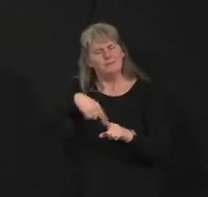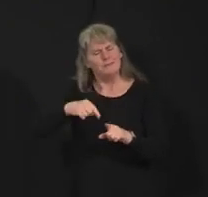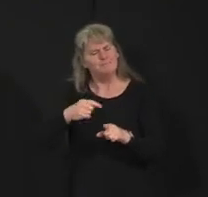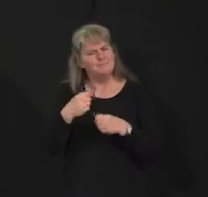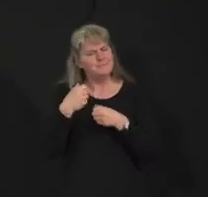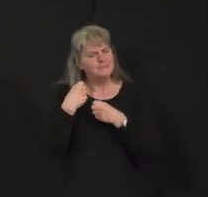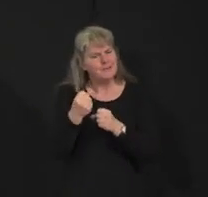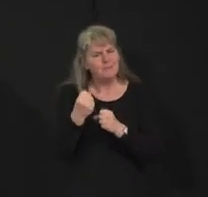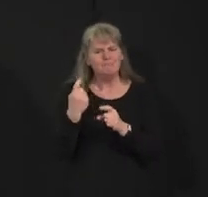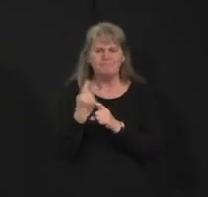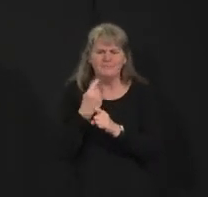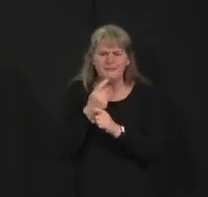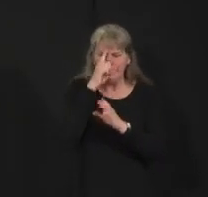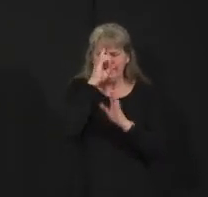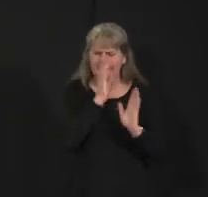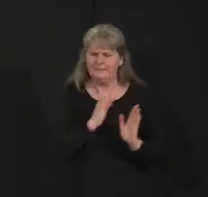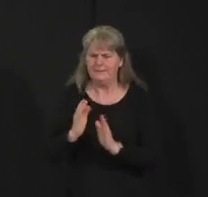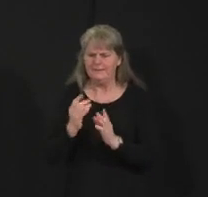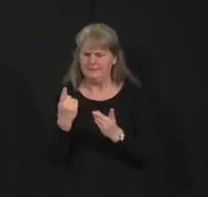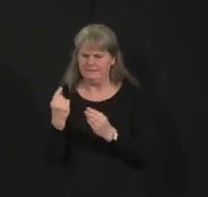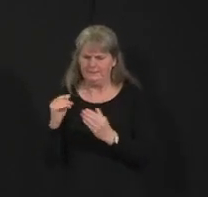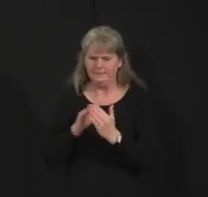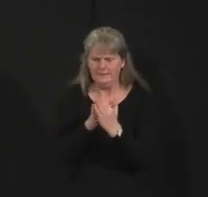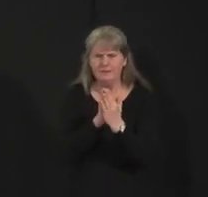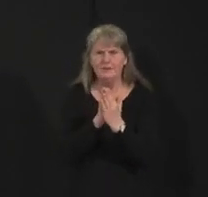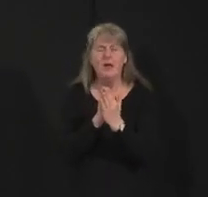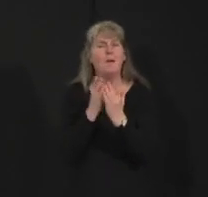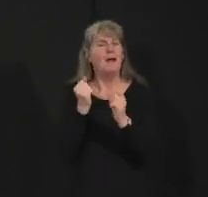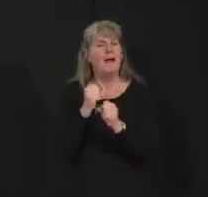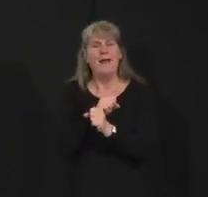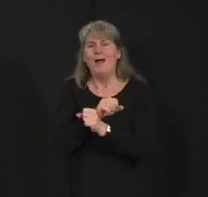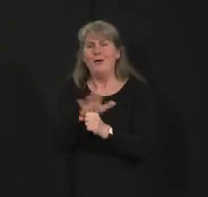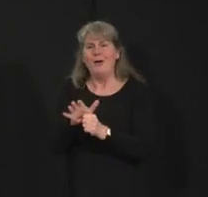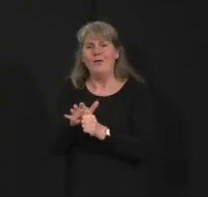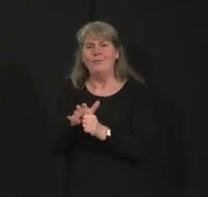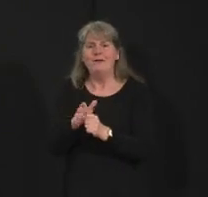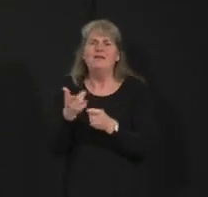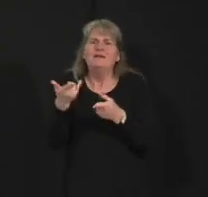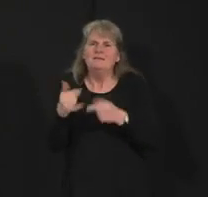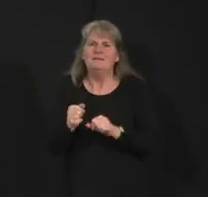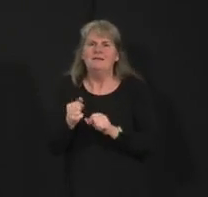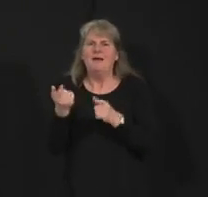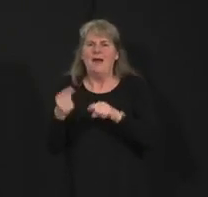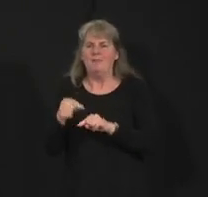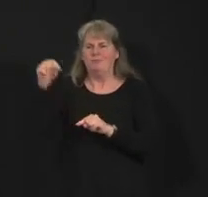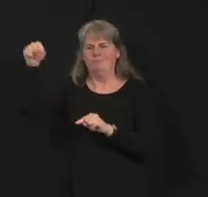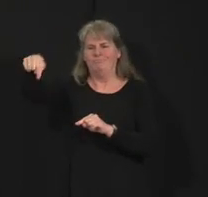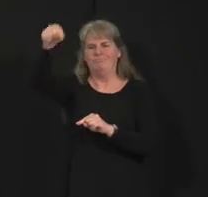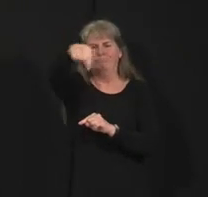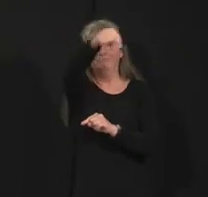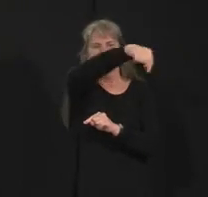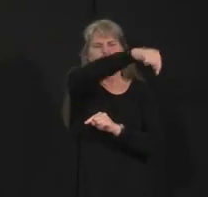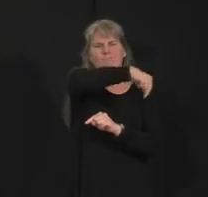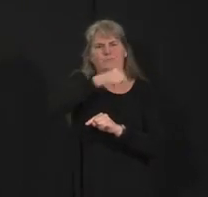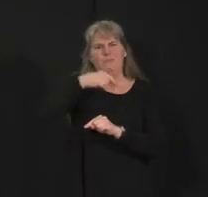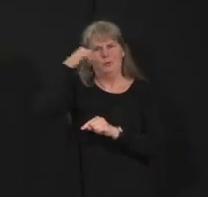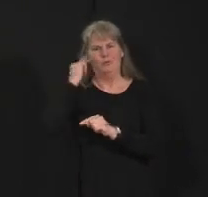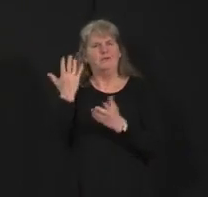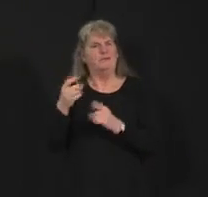our strategy today, COVID is still very much a daily reality in Yukon. On the other hand, even with